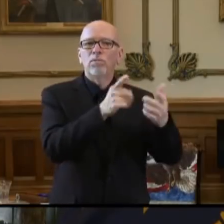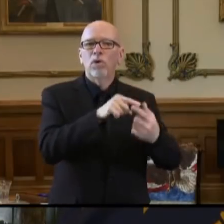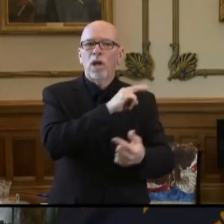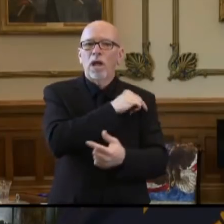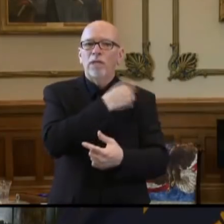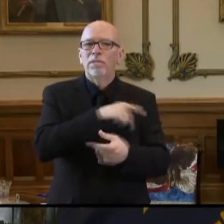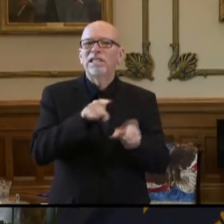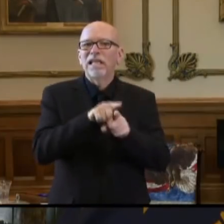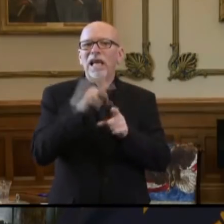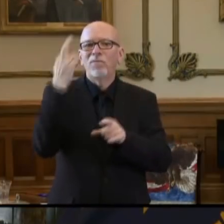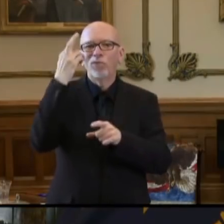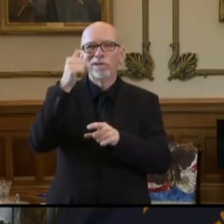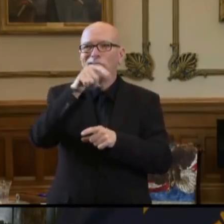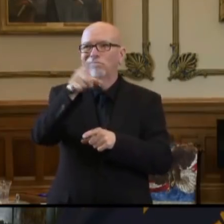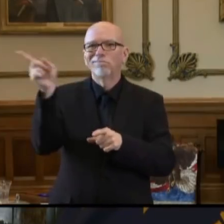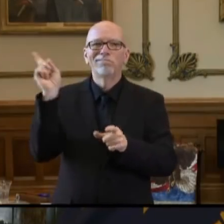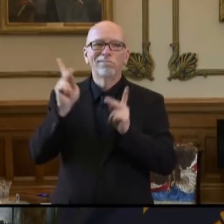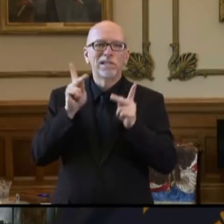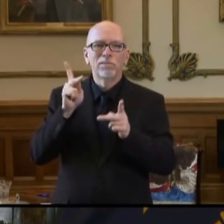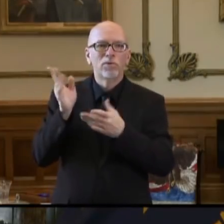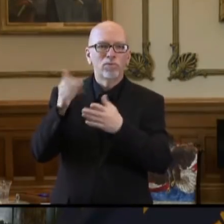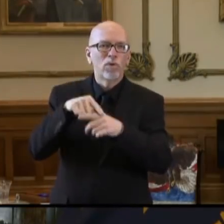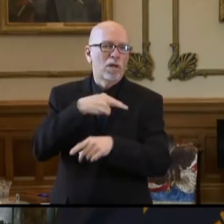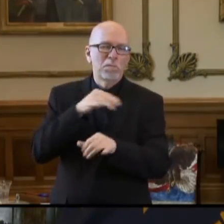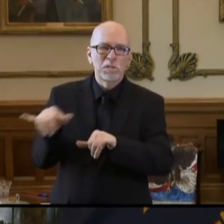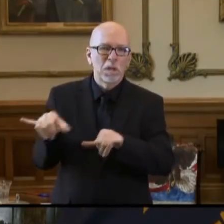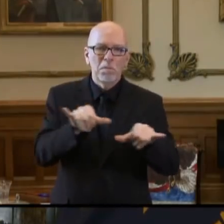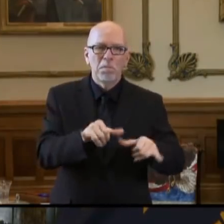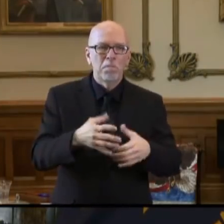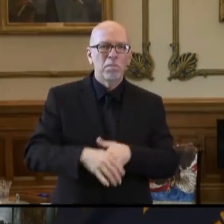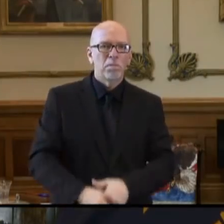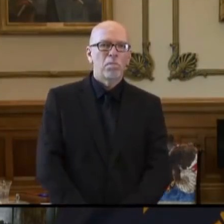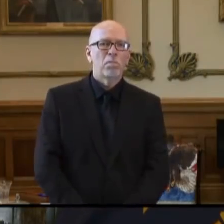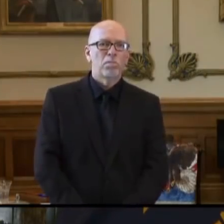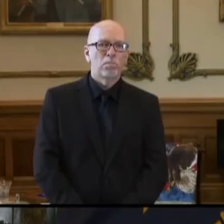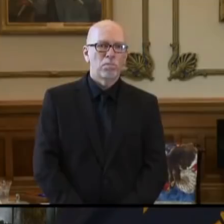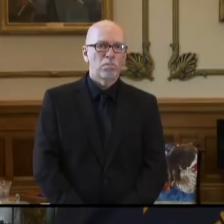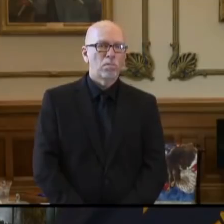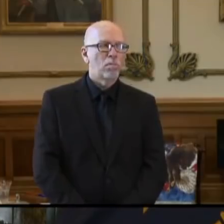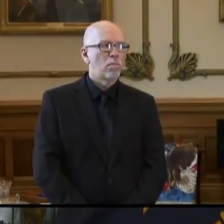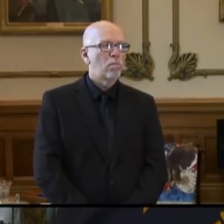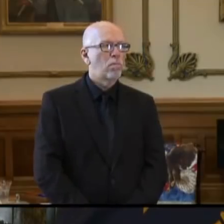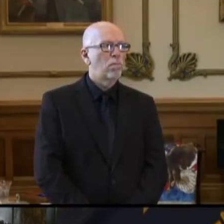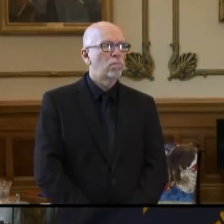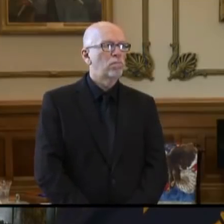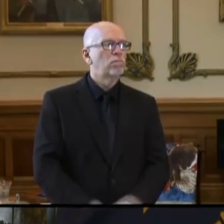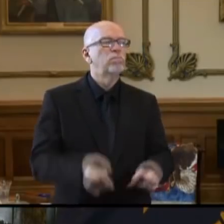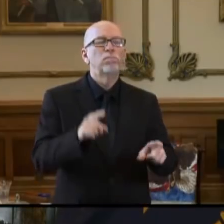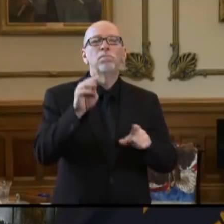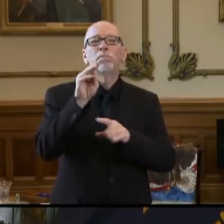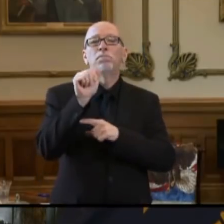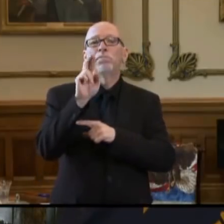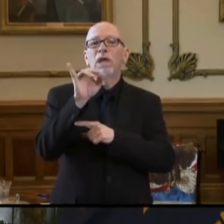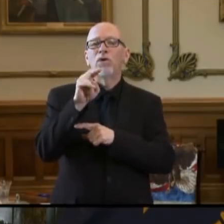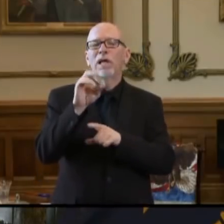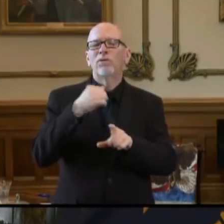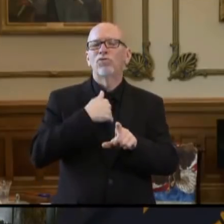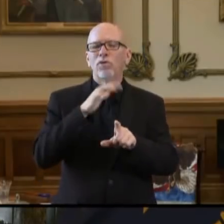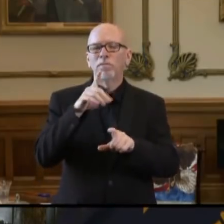PROCEDURES AND ISOLATION AND INDIVIDUALS THAT WOULD BECOME ILL THERE WOULD BE TRANSPORTED TO THE HOSPITAL FOR THE SAME REASONS ANYBODY ELSE WOULD BE